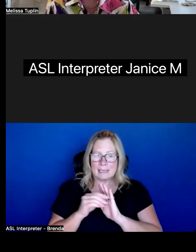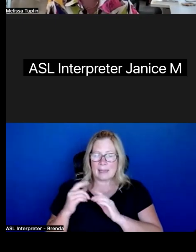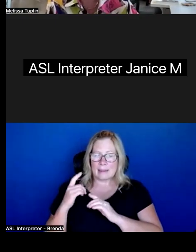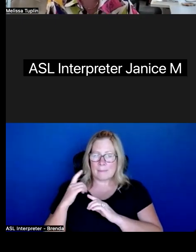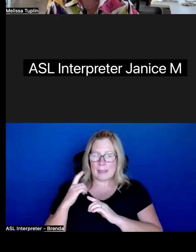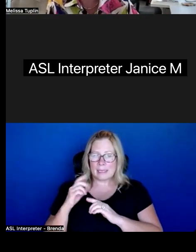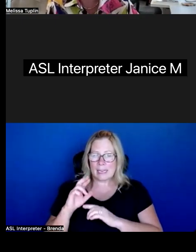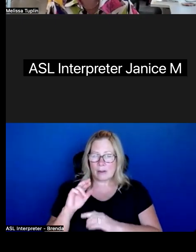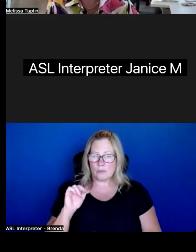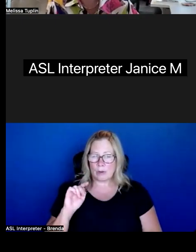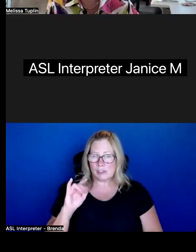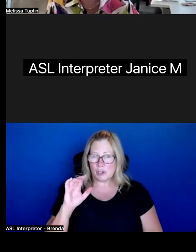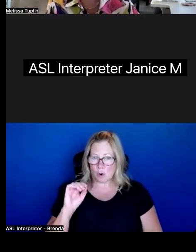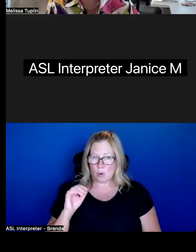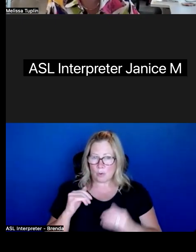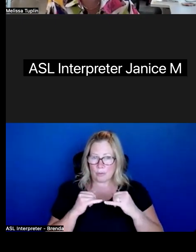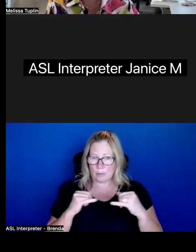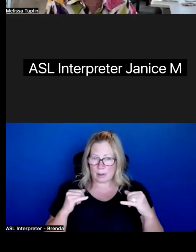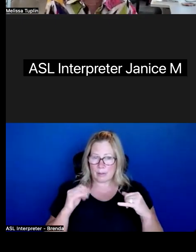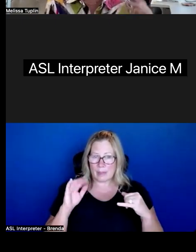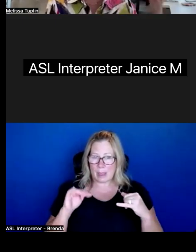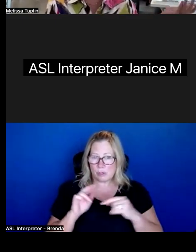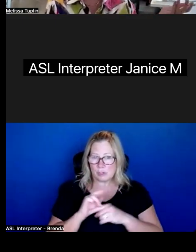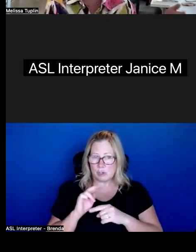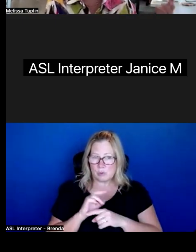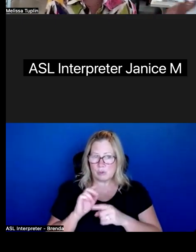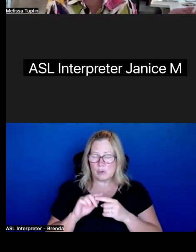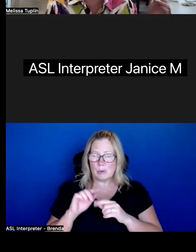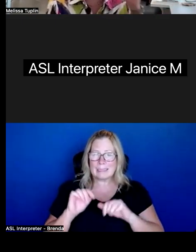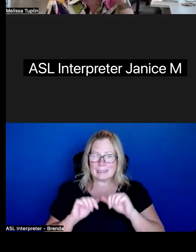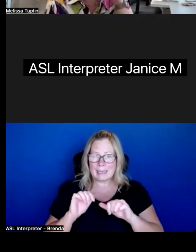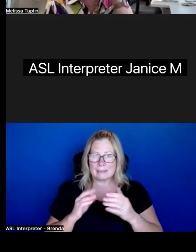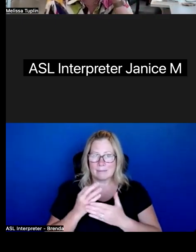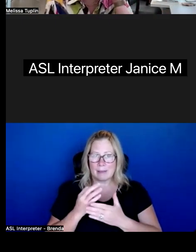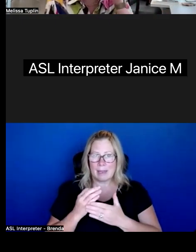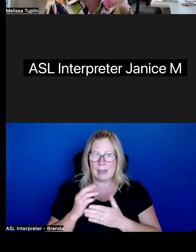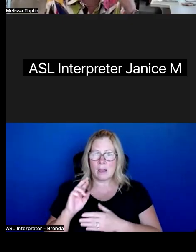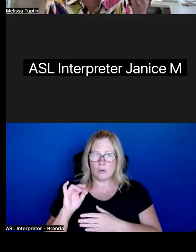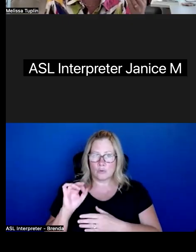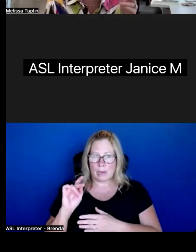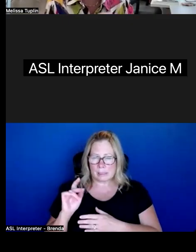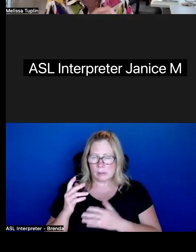were previously used to assess financial risk. So you might recall or be aware that previously